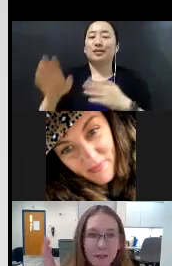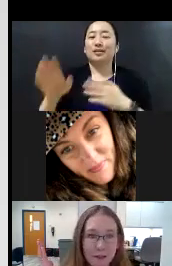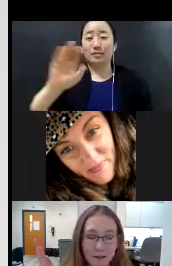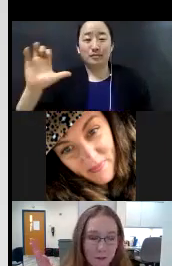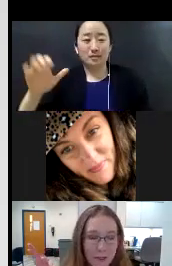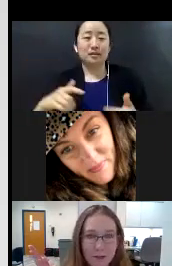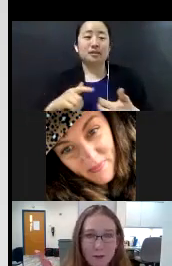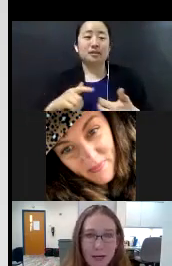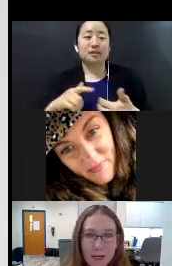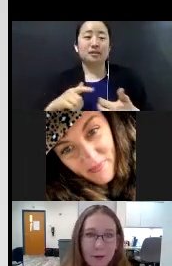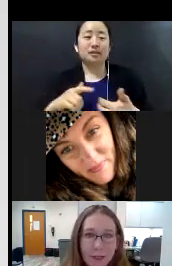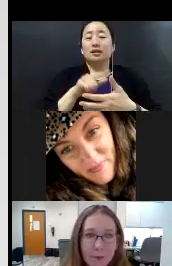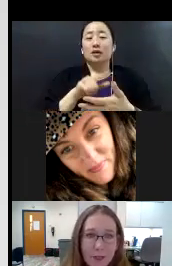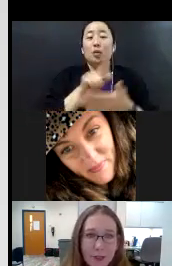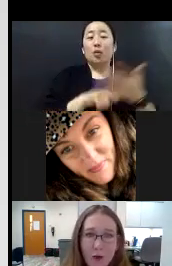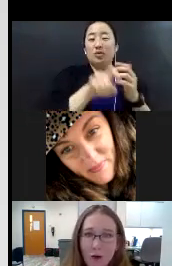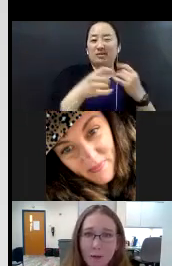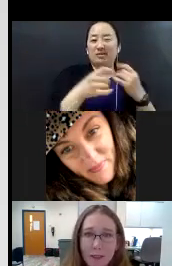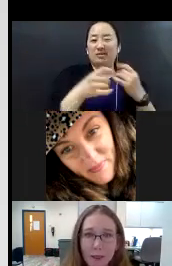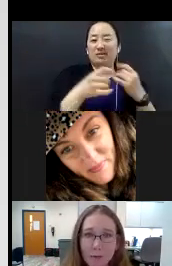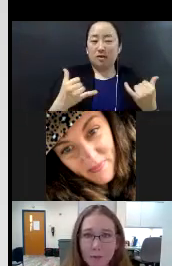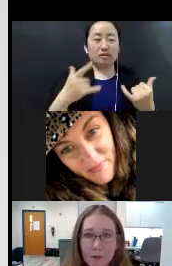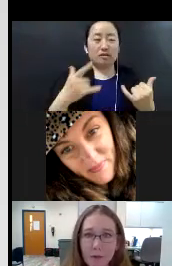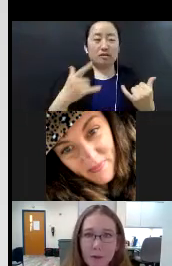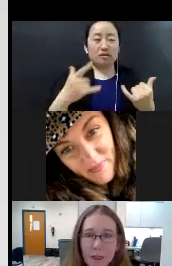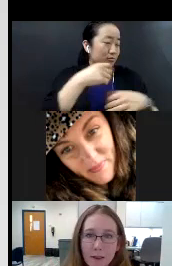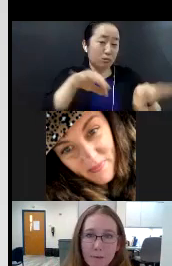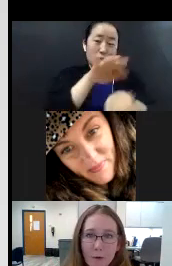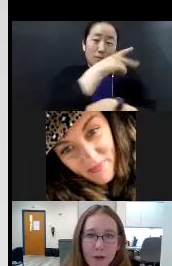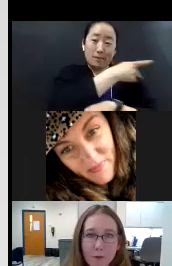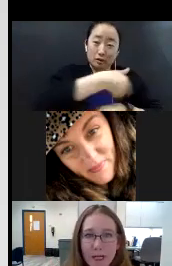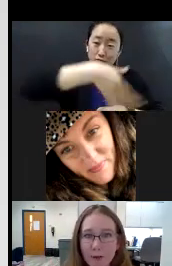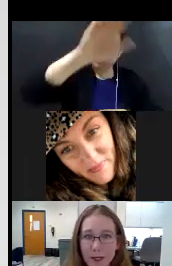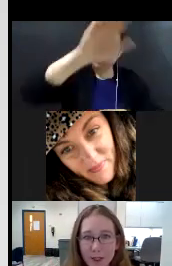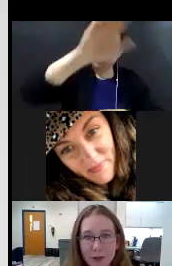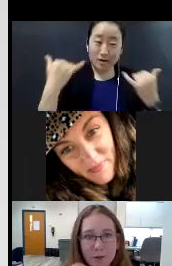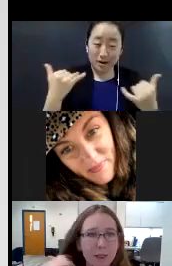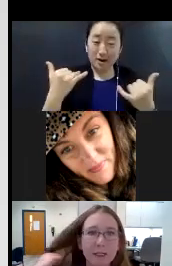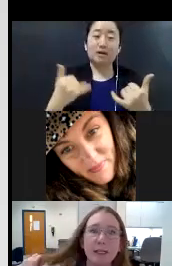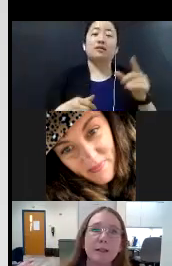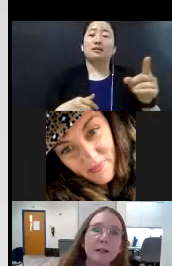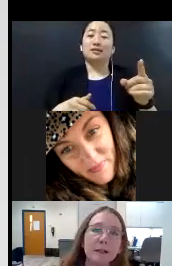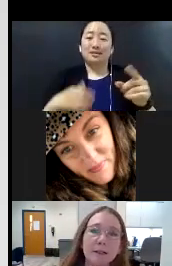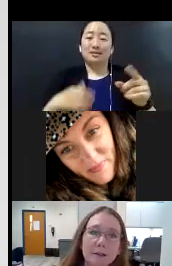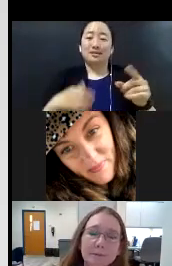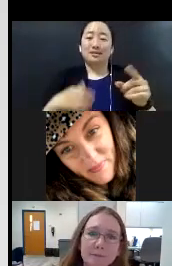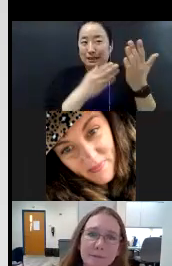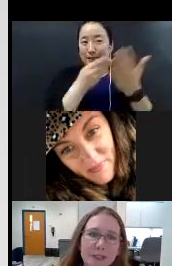THE PATIENT HOME, GETTING THEM COMFORTABLE WHILE YOU ARE WAITING FOR THAT ADDITIONAL FUNDING.